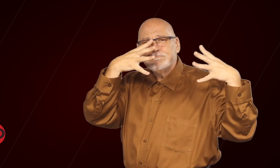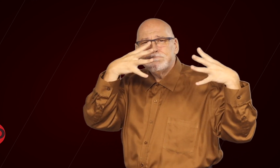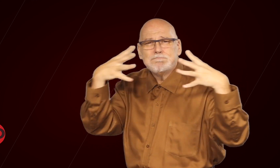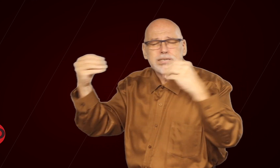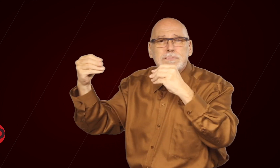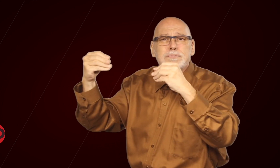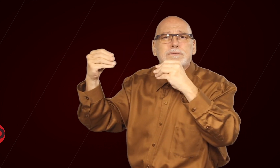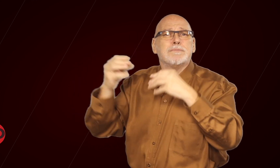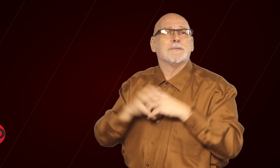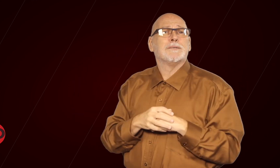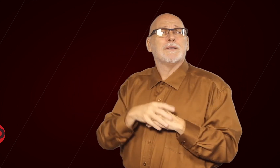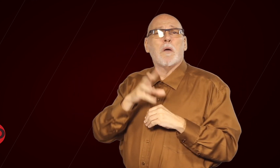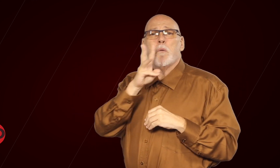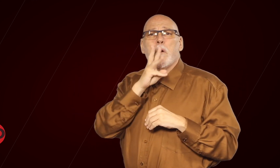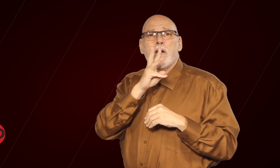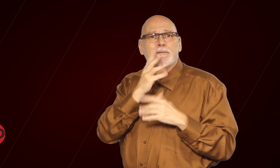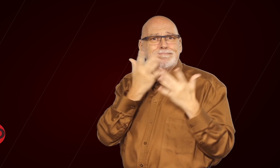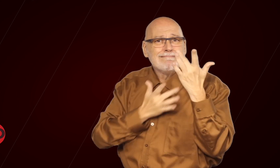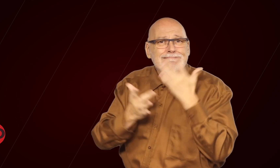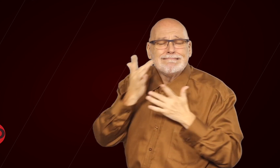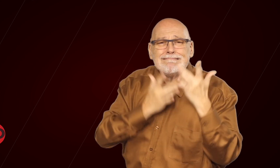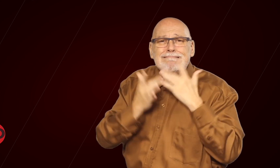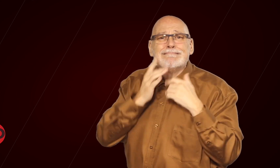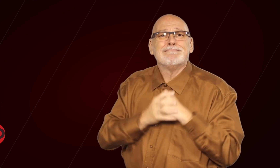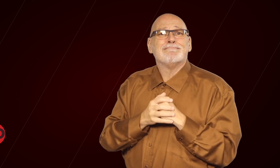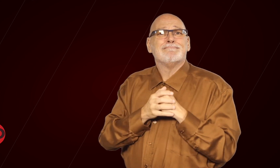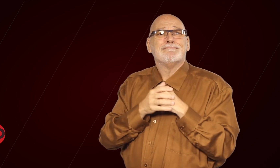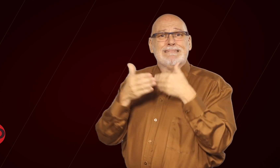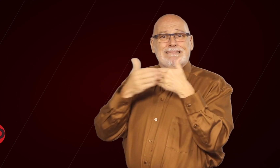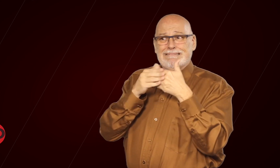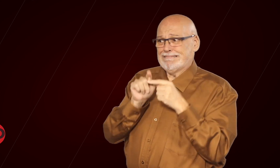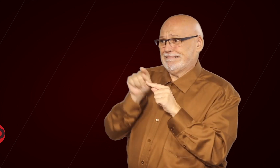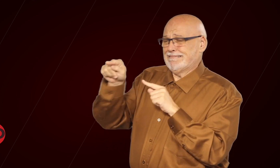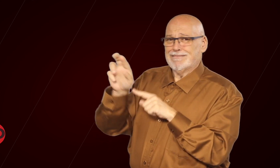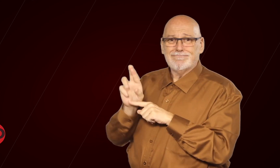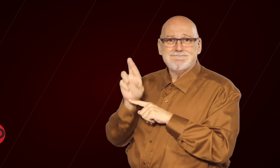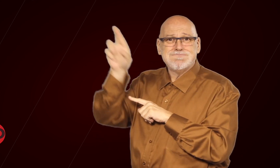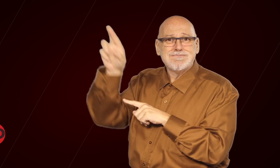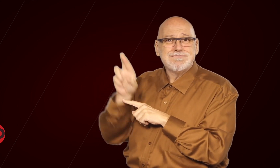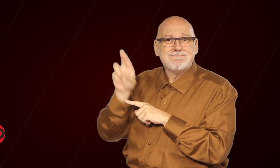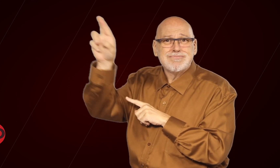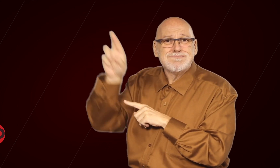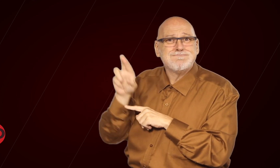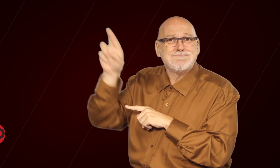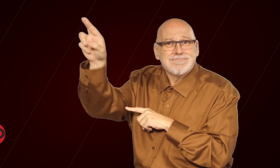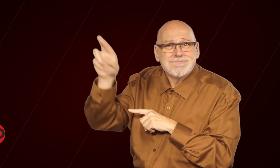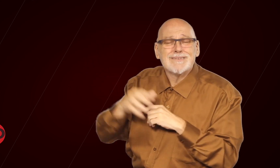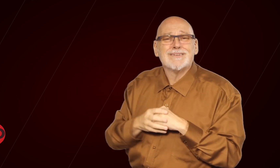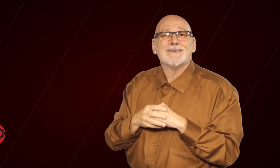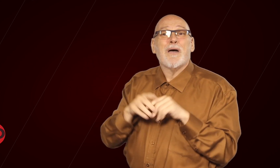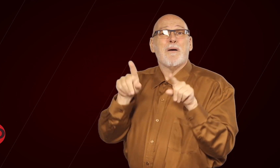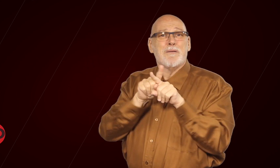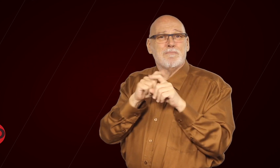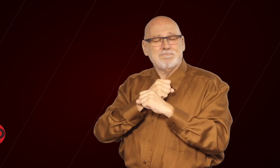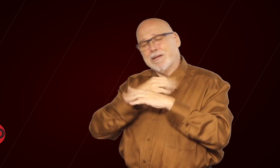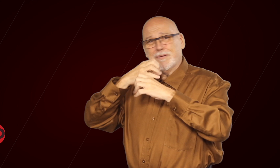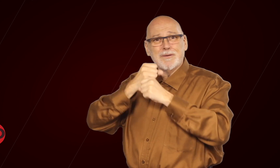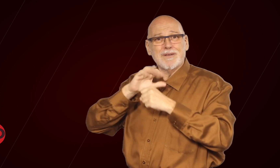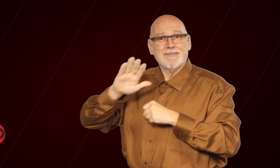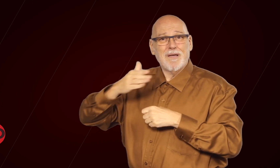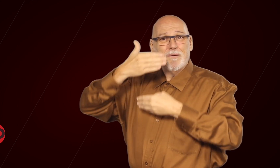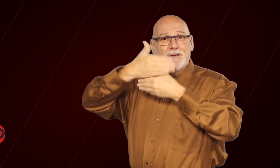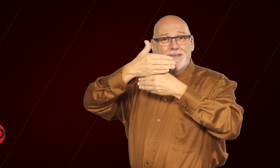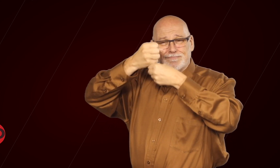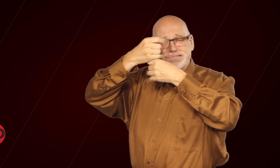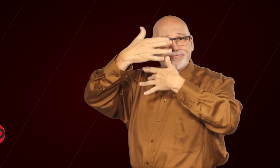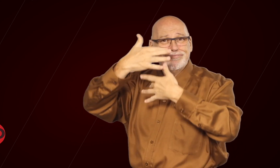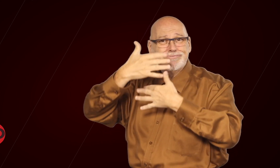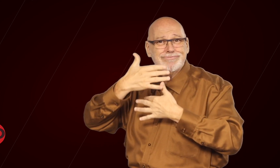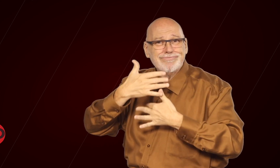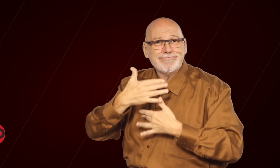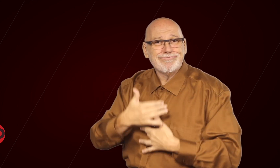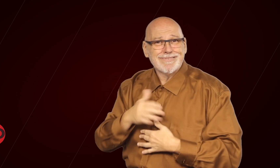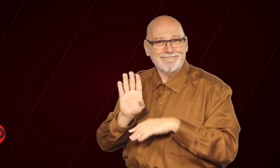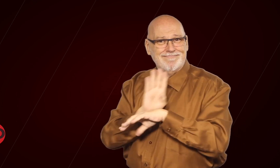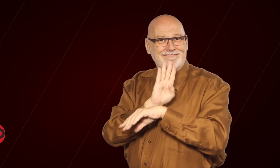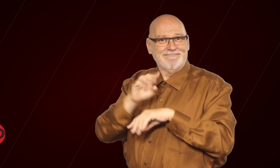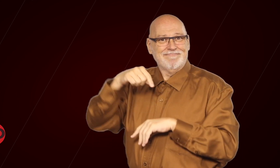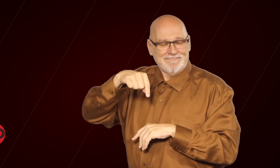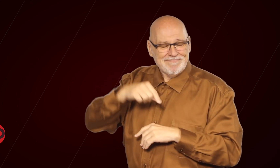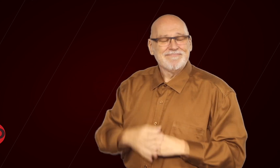fire and even a bombing that shattered the shop’s front window.